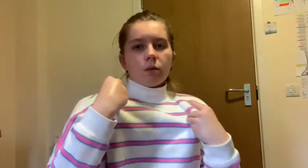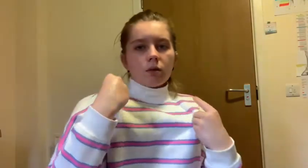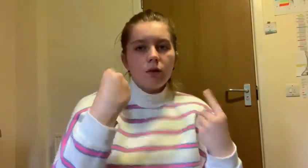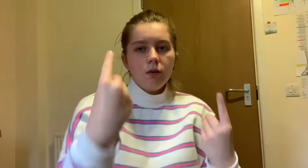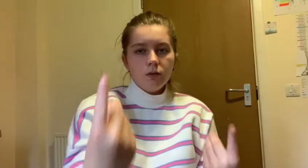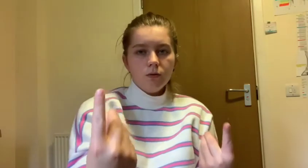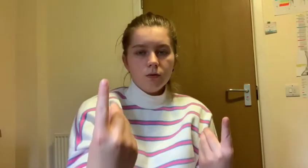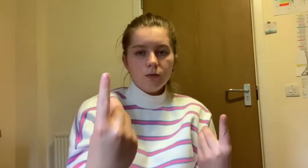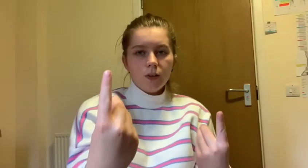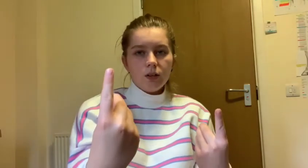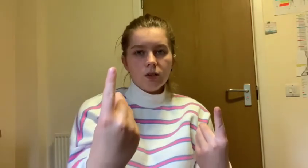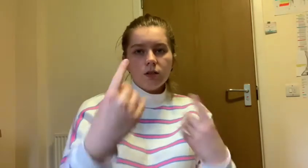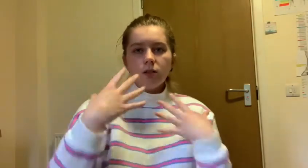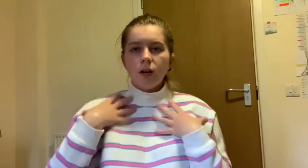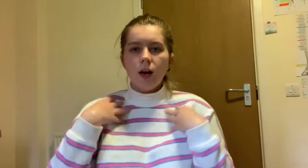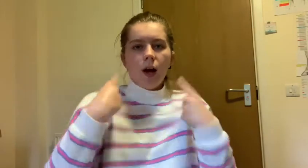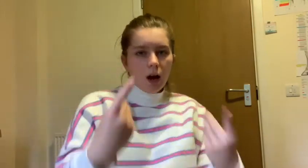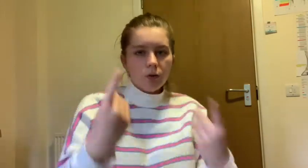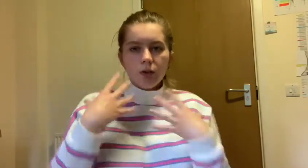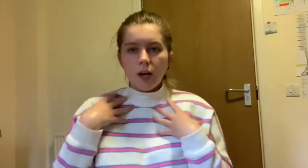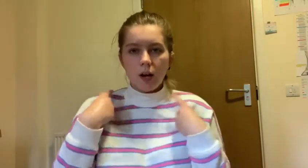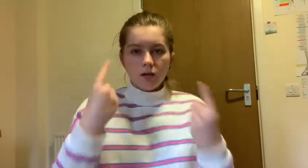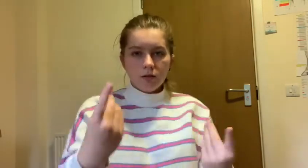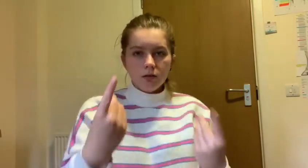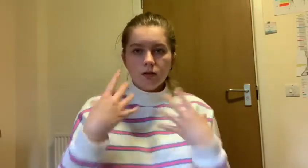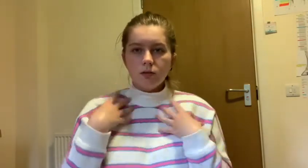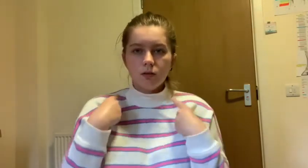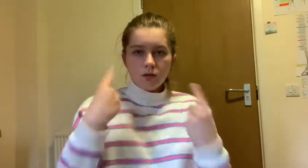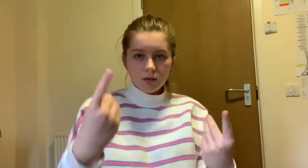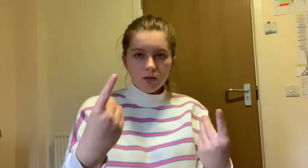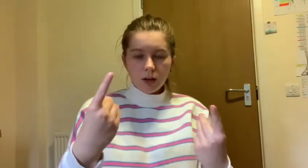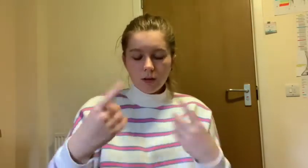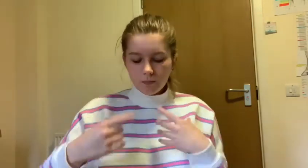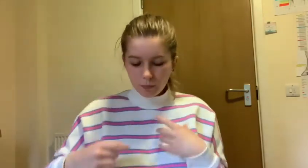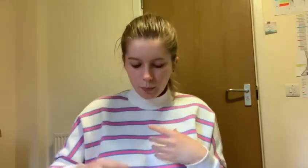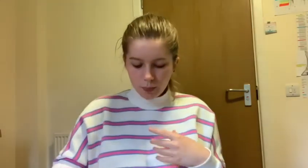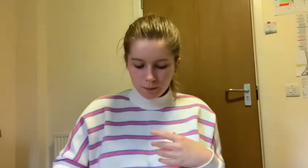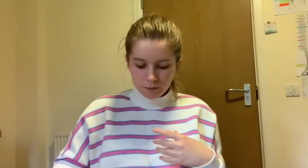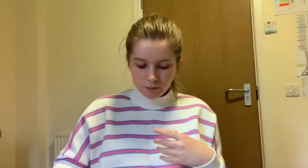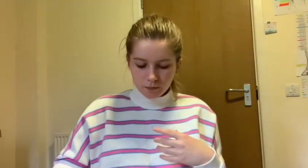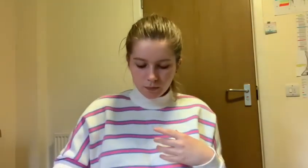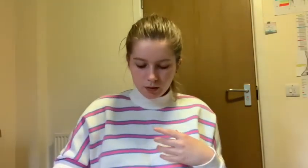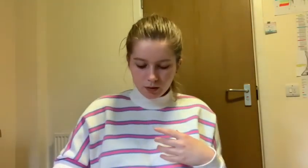fingers, "How you dare" Ok?